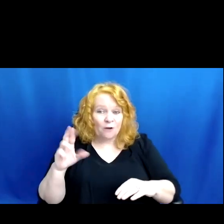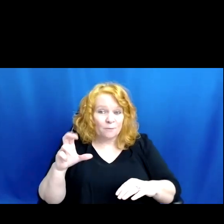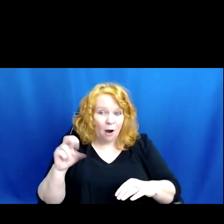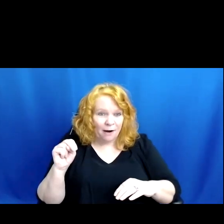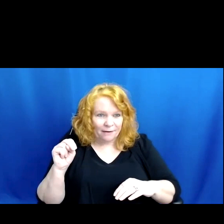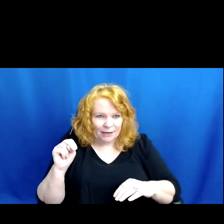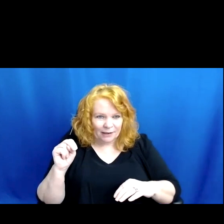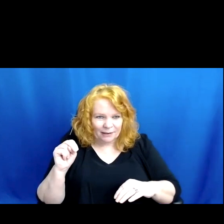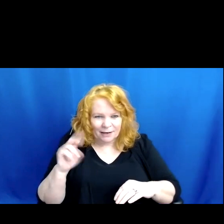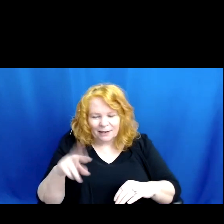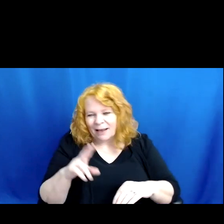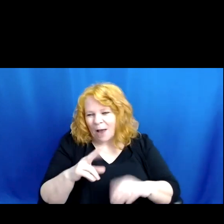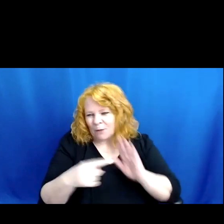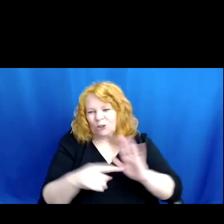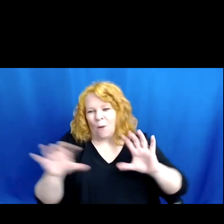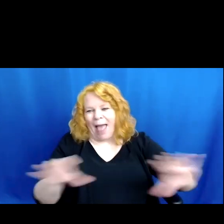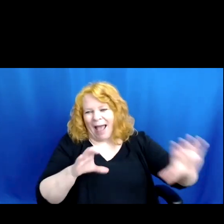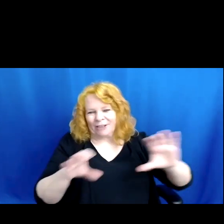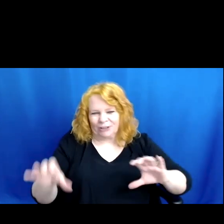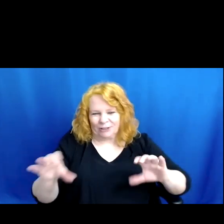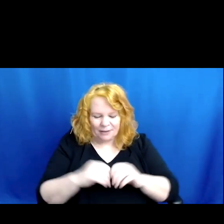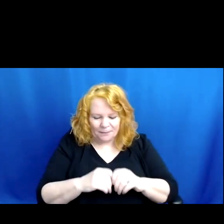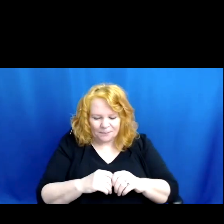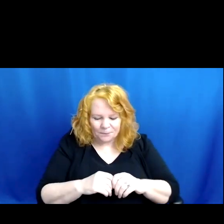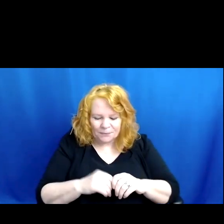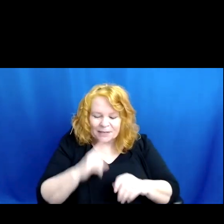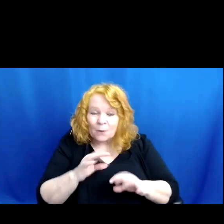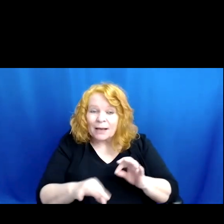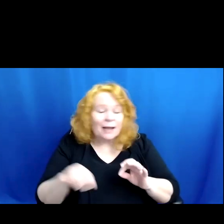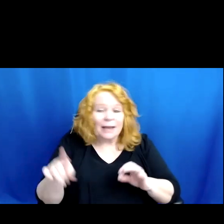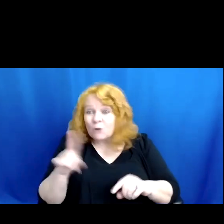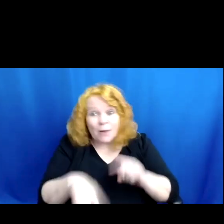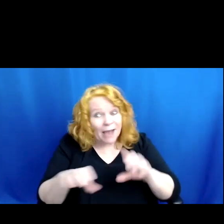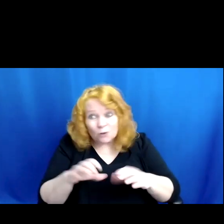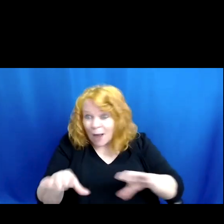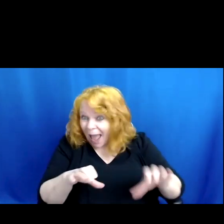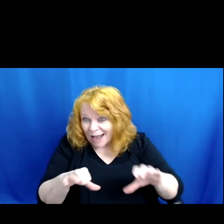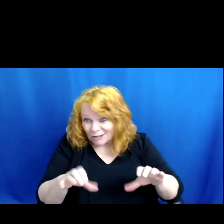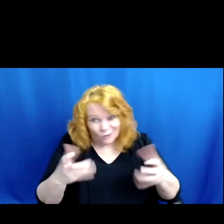It does not matter if you cannot do the actions or you do not want to do the action.